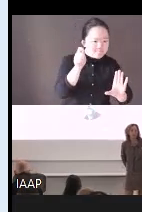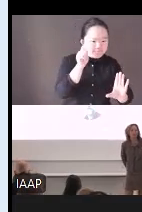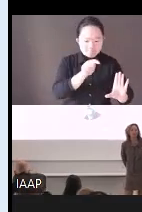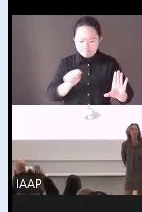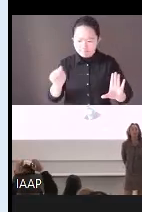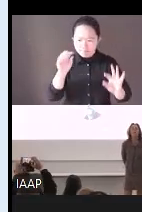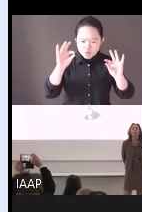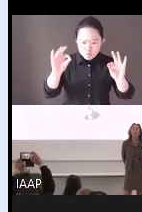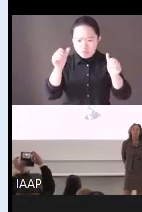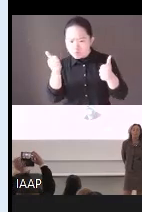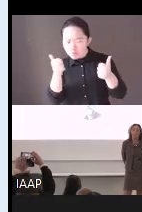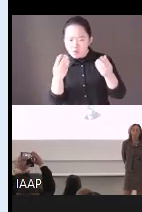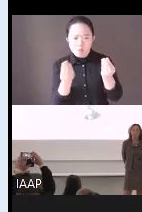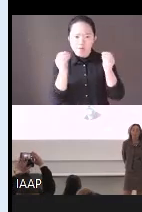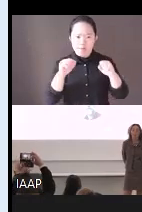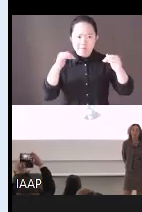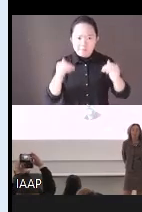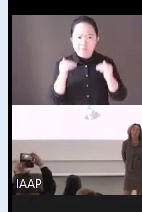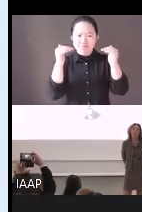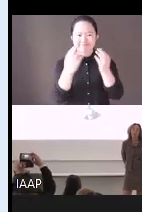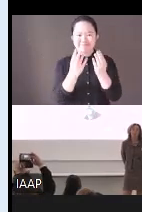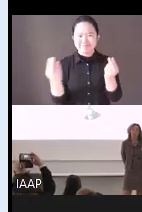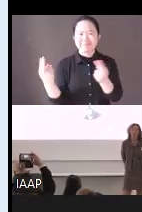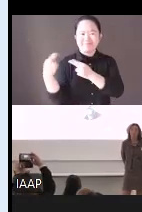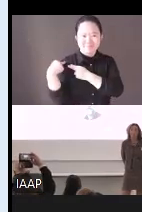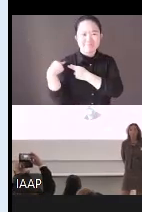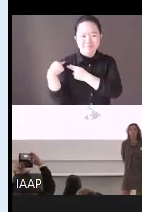for the day by talking about digital inclusion in the whole Nordic region.